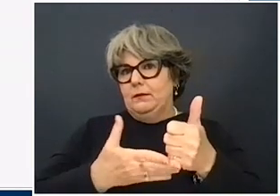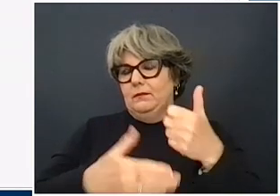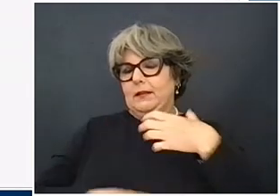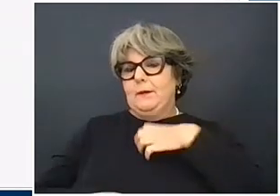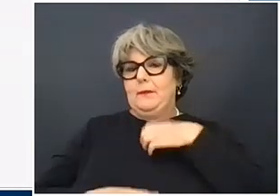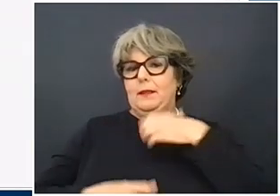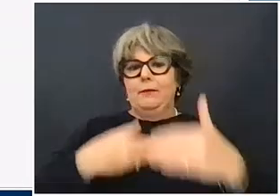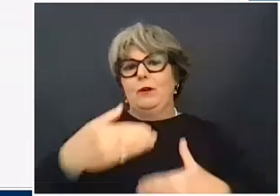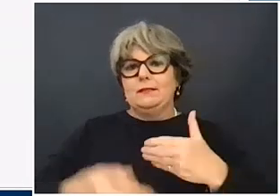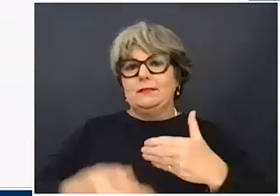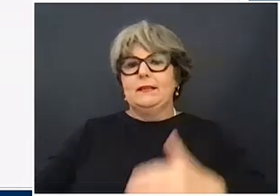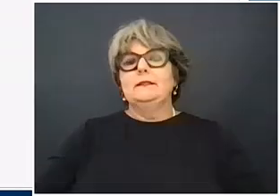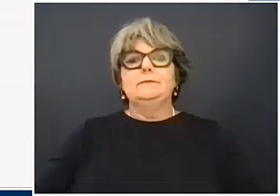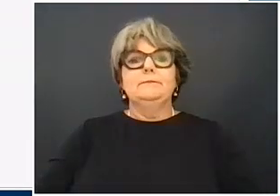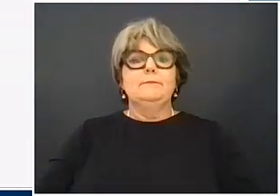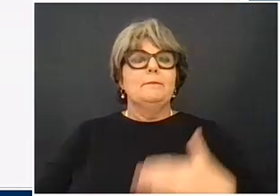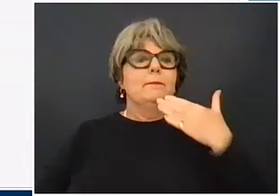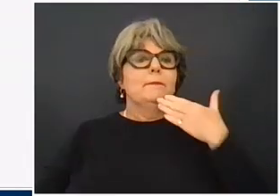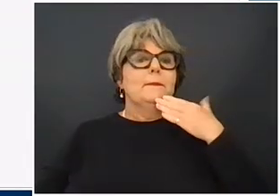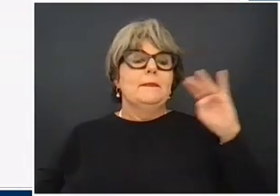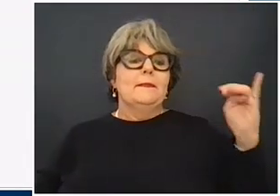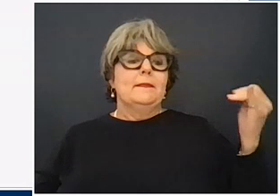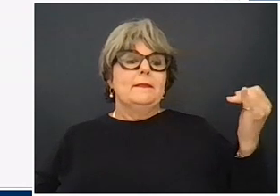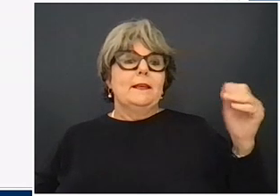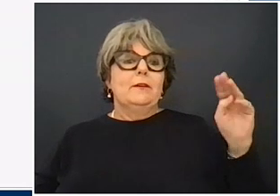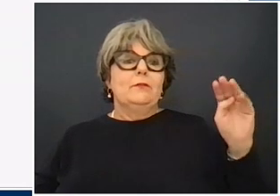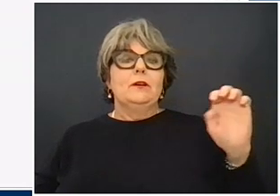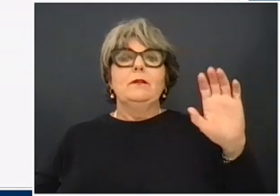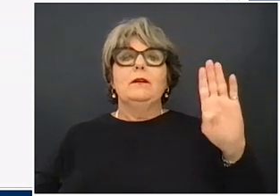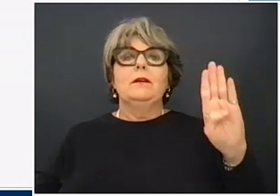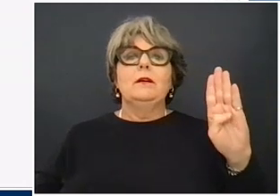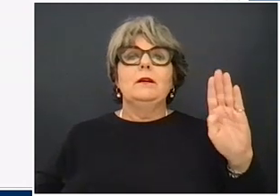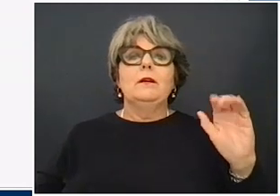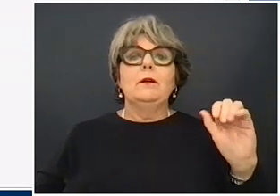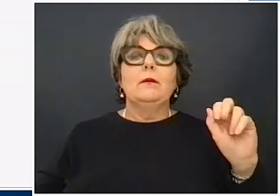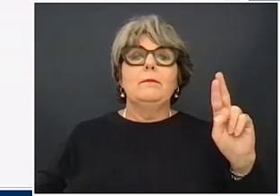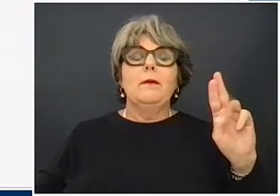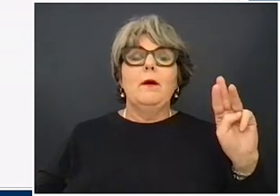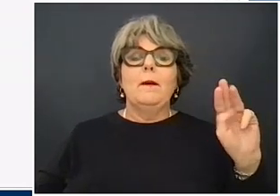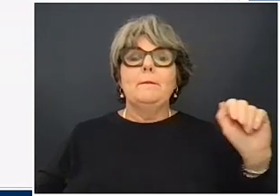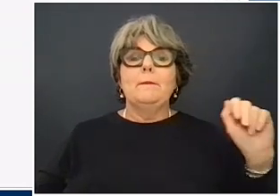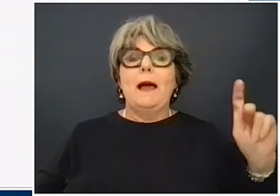Thanks, Jamie. Barmak. Yeah, on the issue of the timeline, I'm not